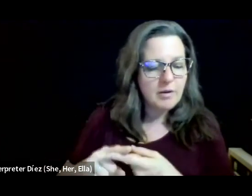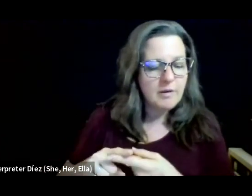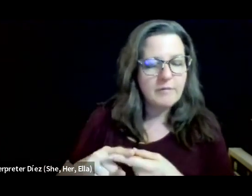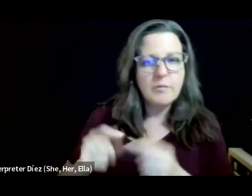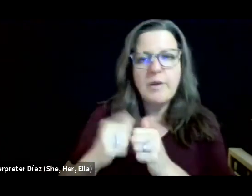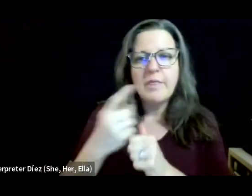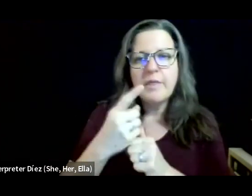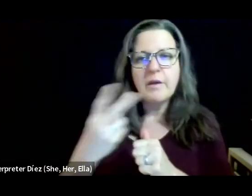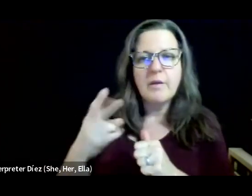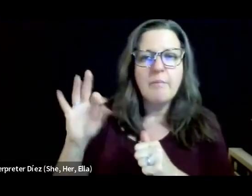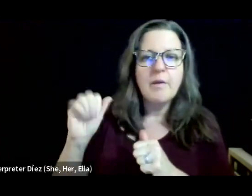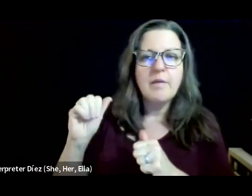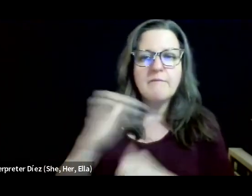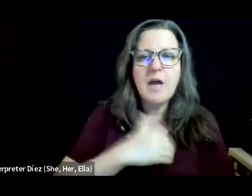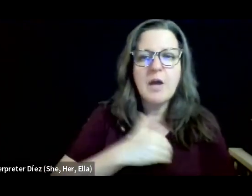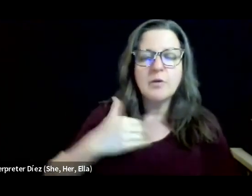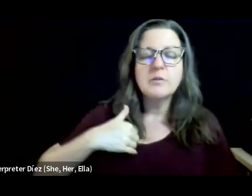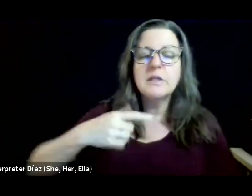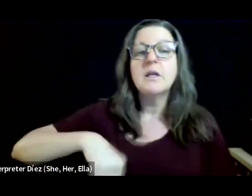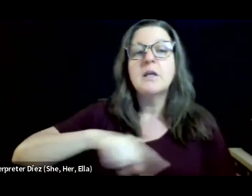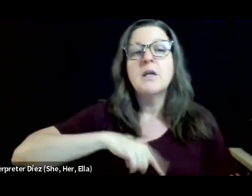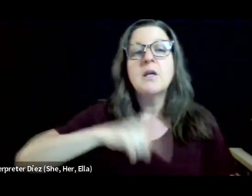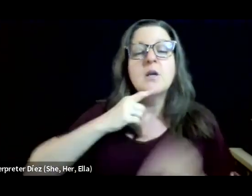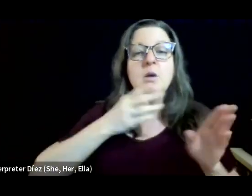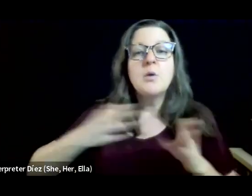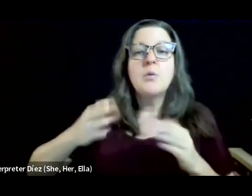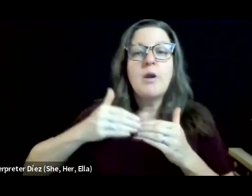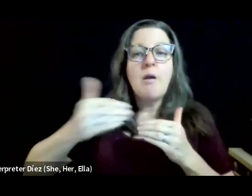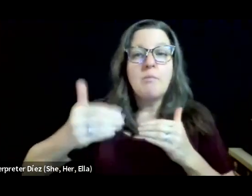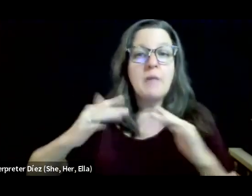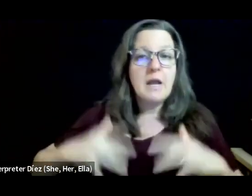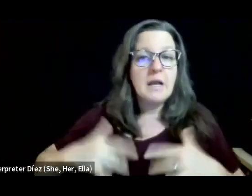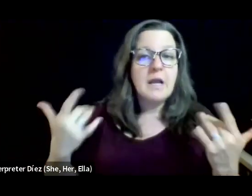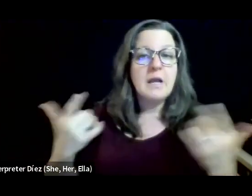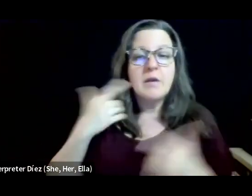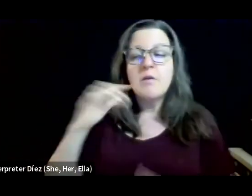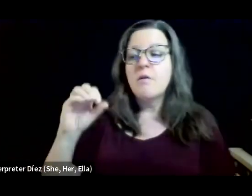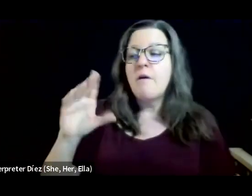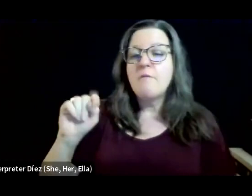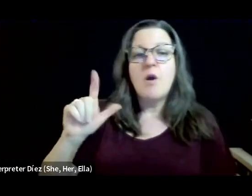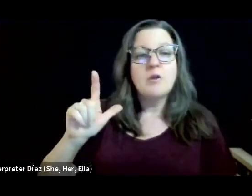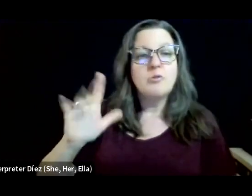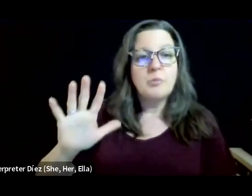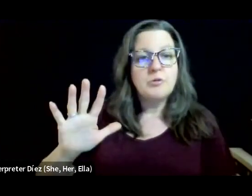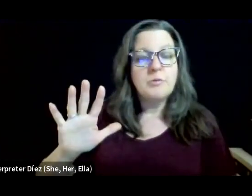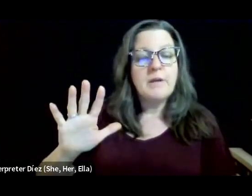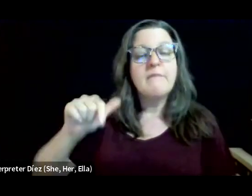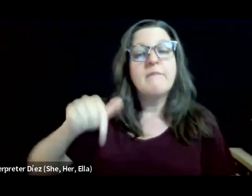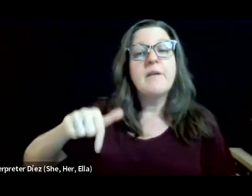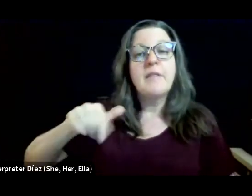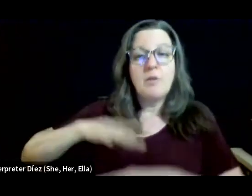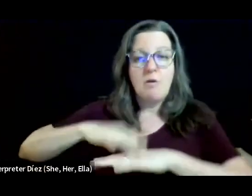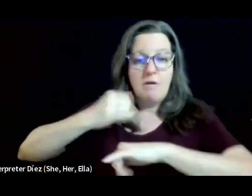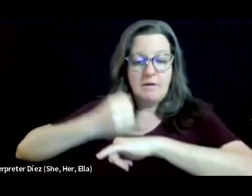We are planning our next event for October 25th. Here on campus to be decided on the room,